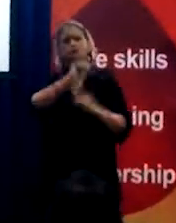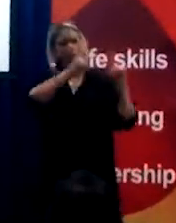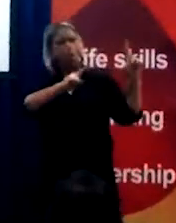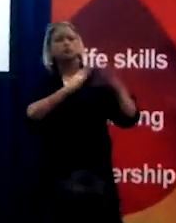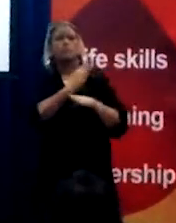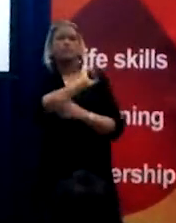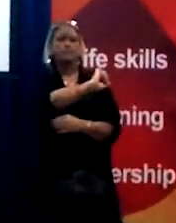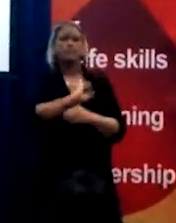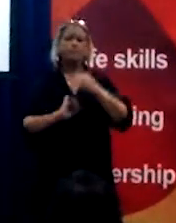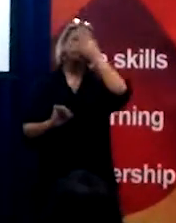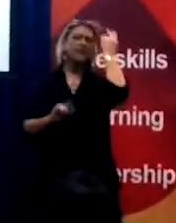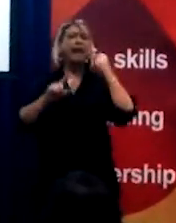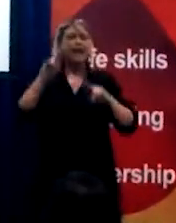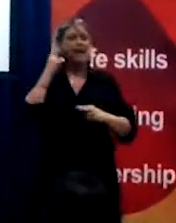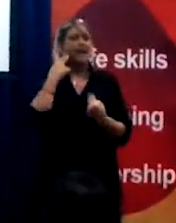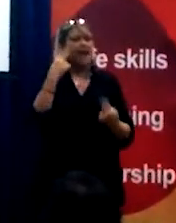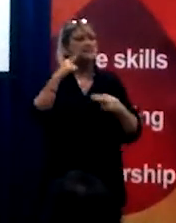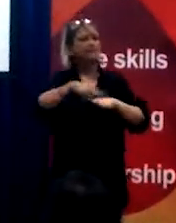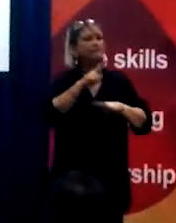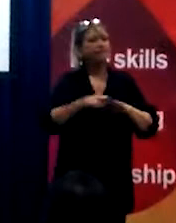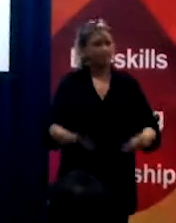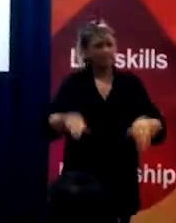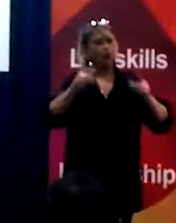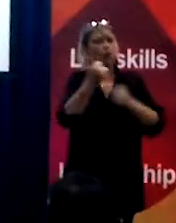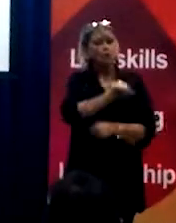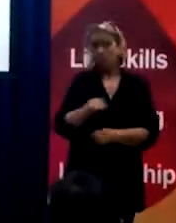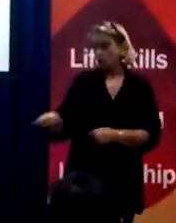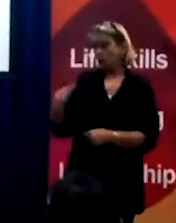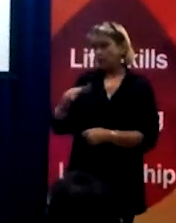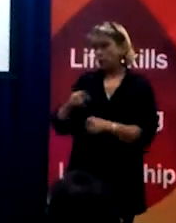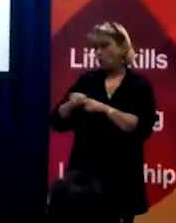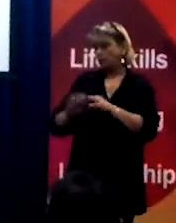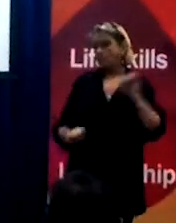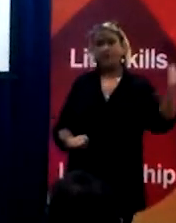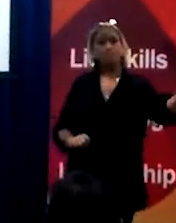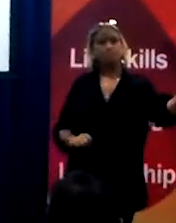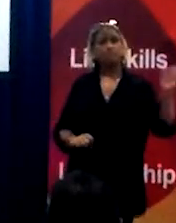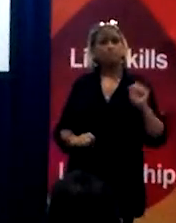Deaf role models are native users of the language that our children need to learn, which is so important.